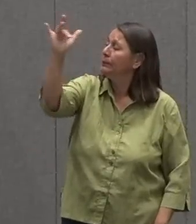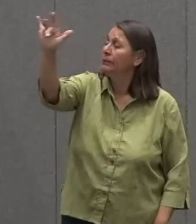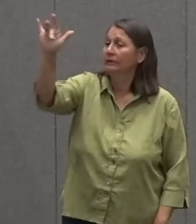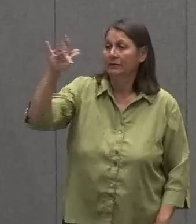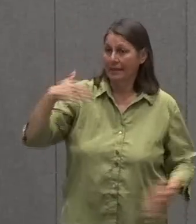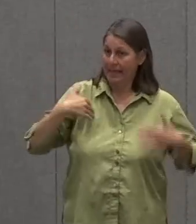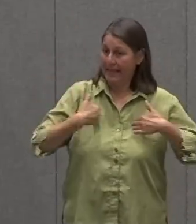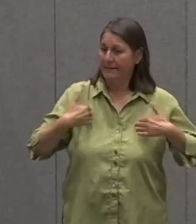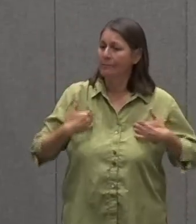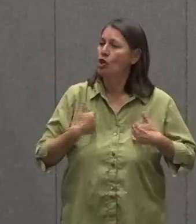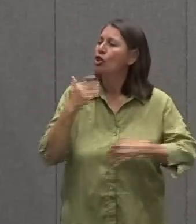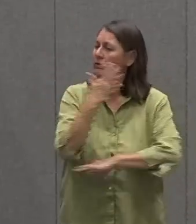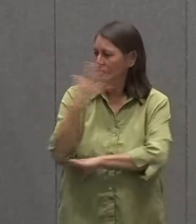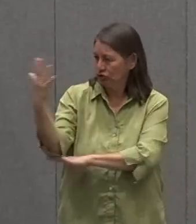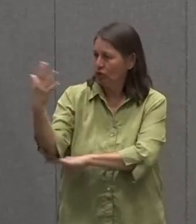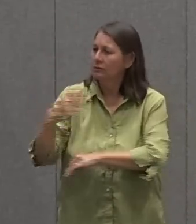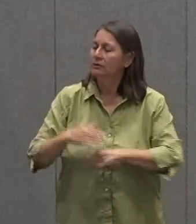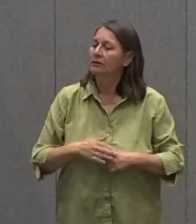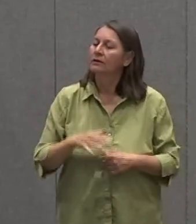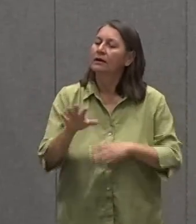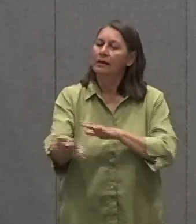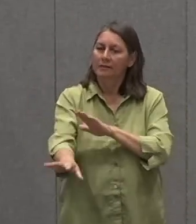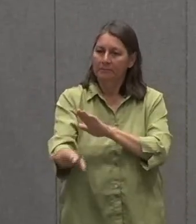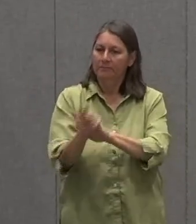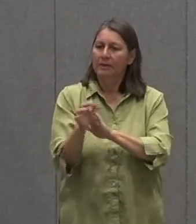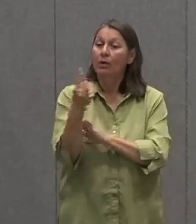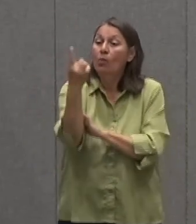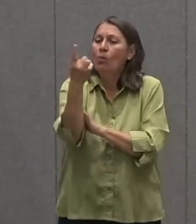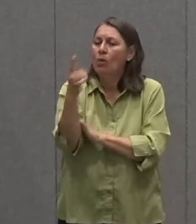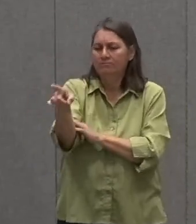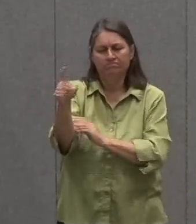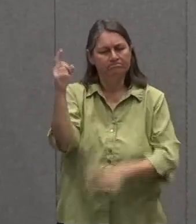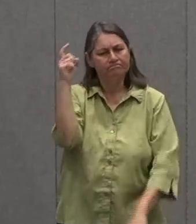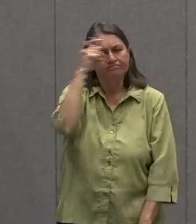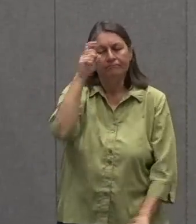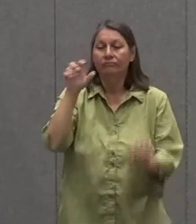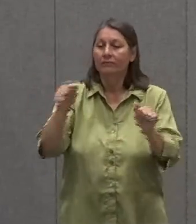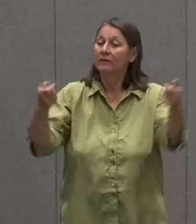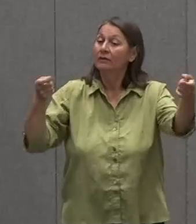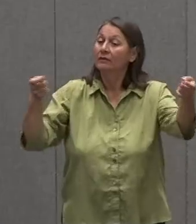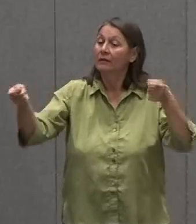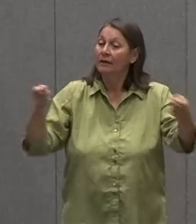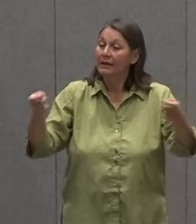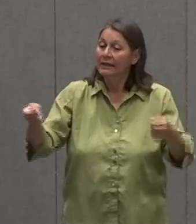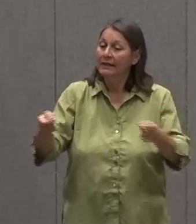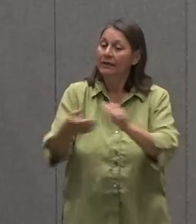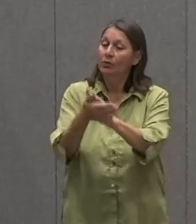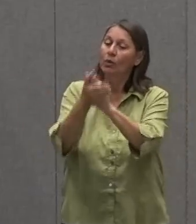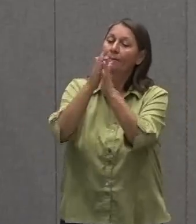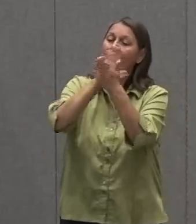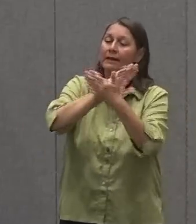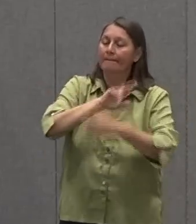"I must find one who is wise enough to rule well. "I shall make him a prince.